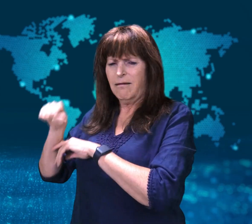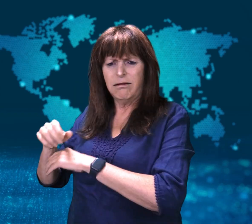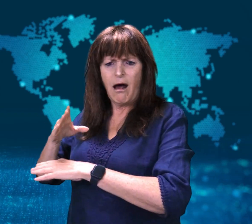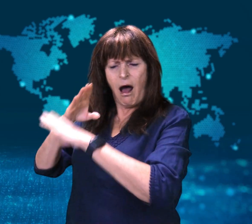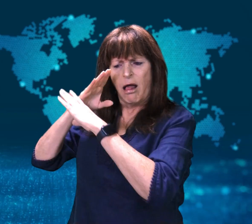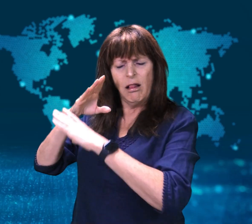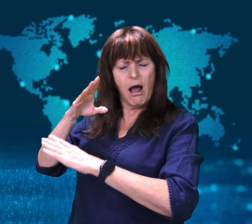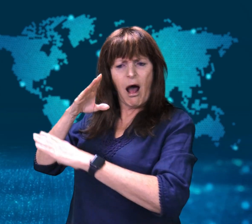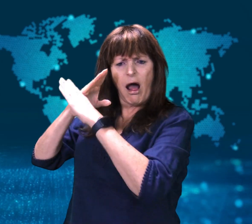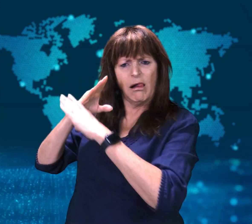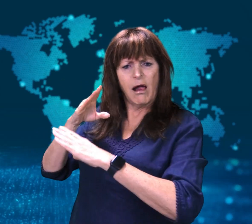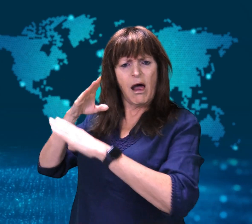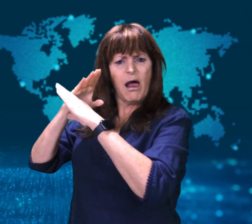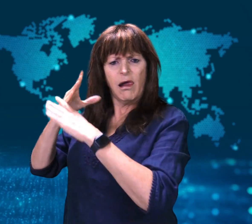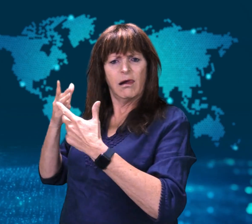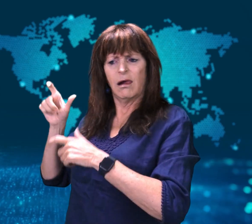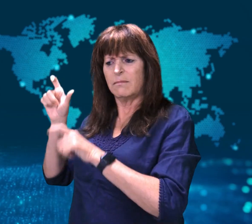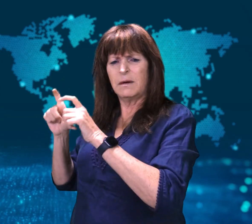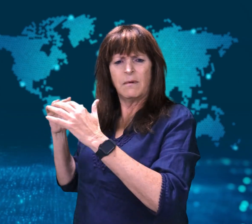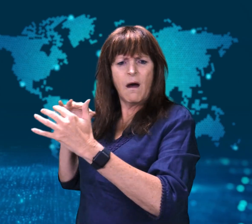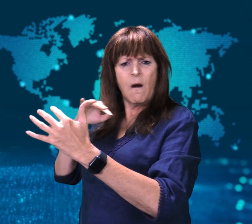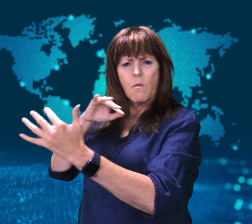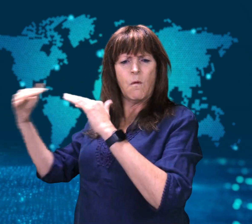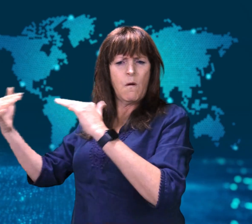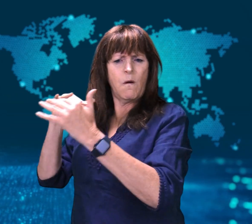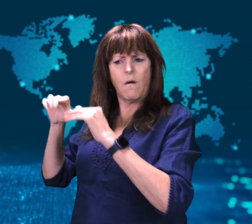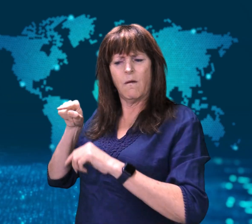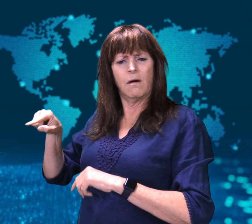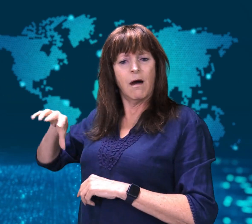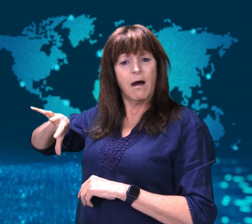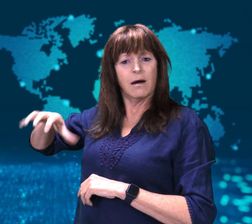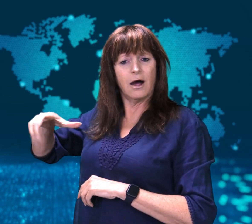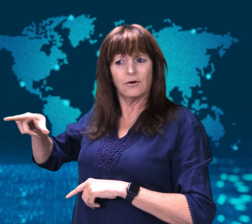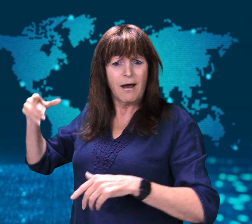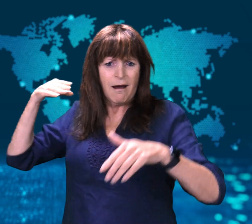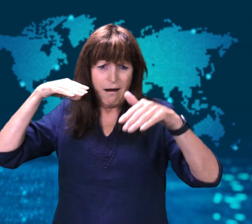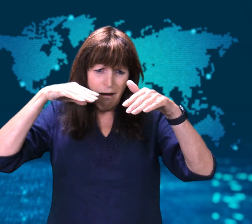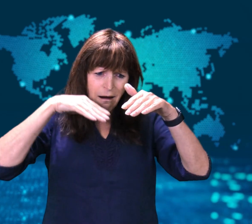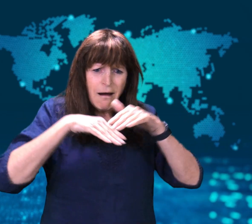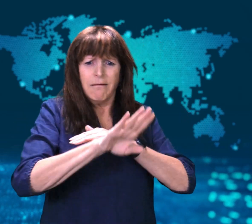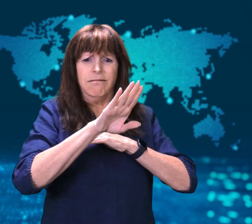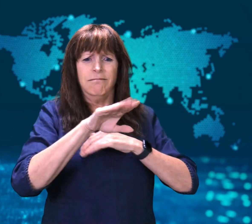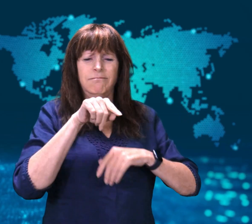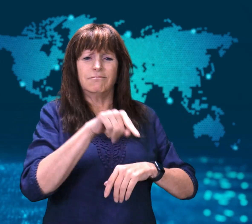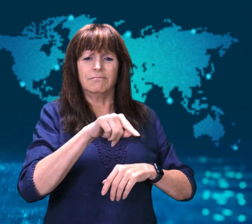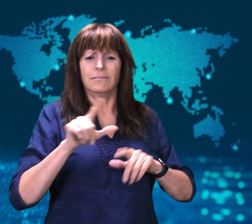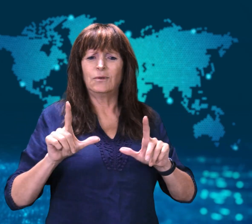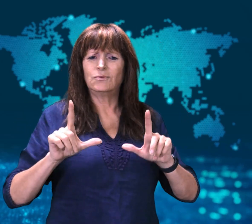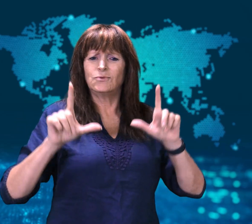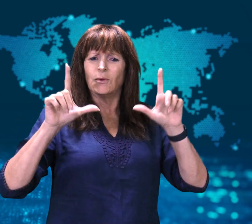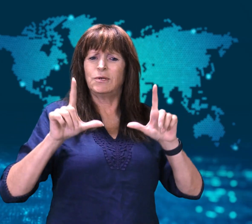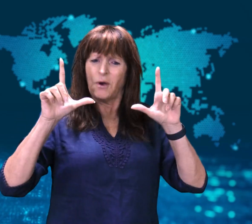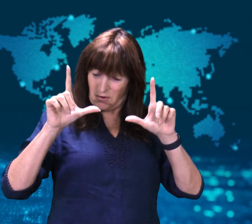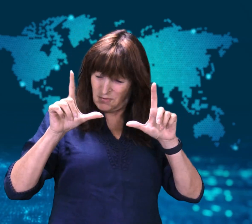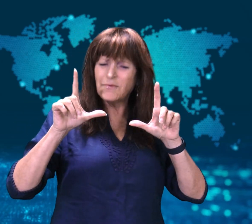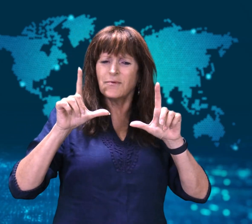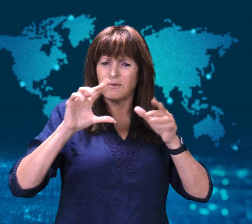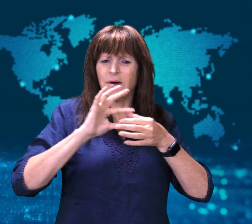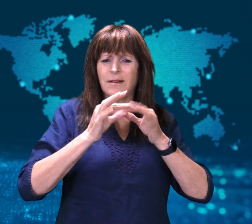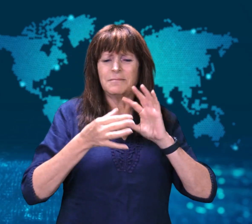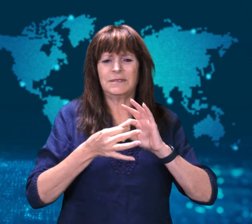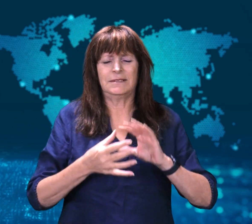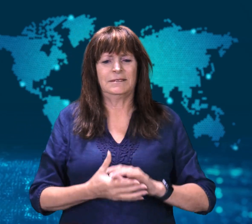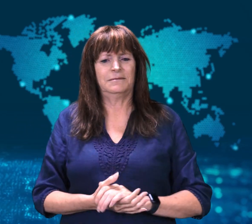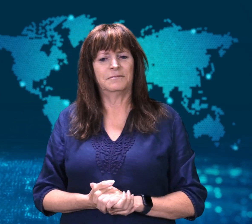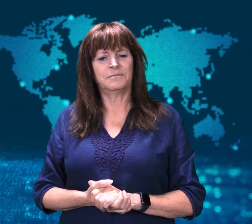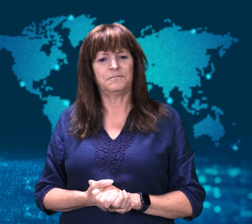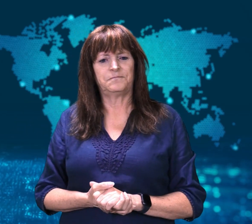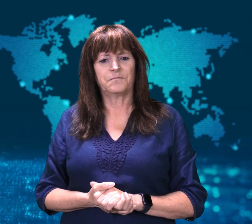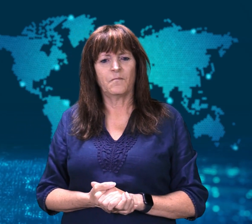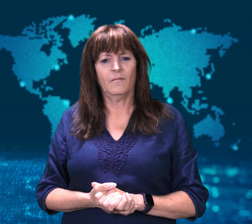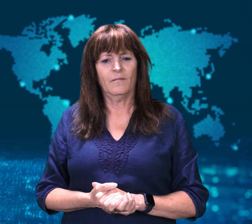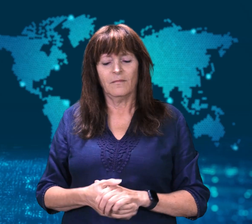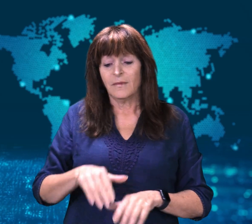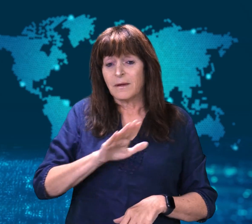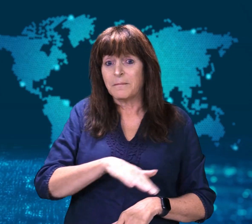overcame obstacles of civil war in her country to qualify for Tokyo.